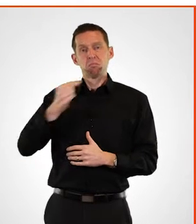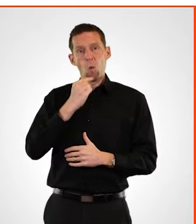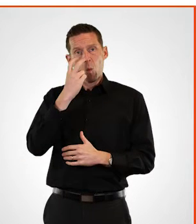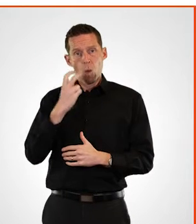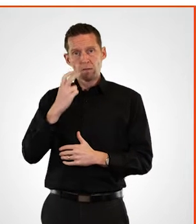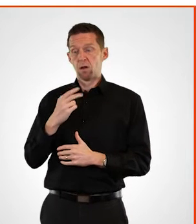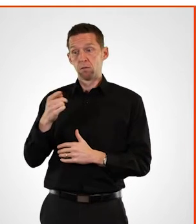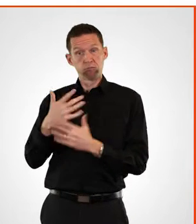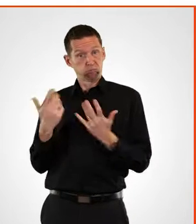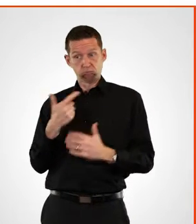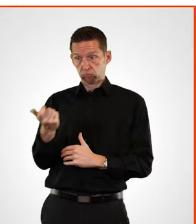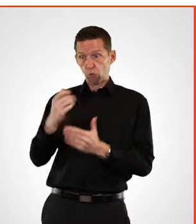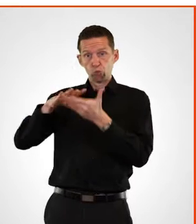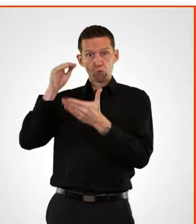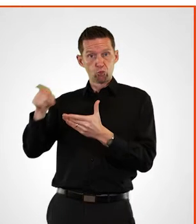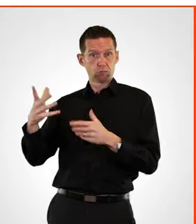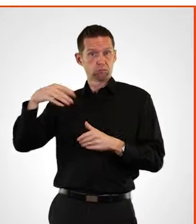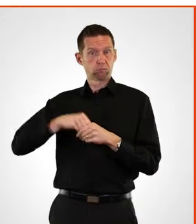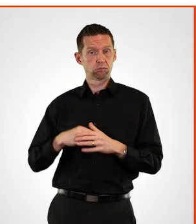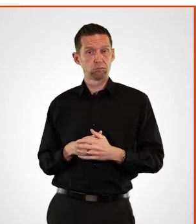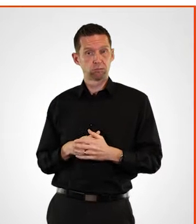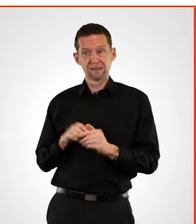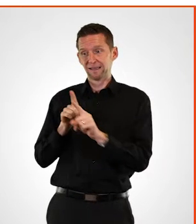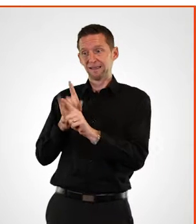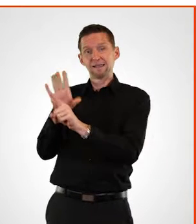we also want to involve the student as much as we can.